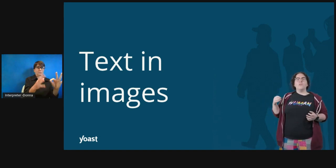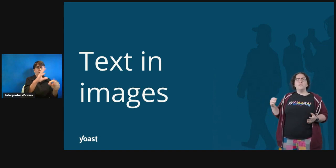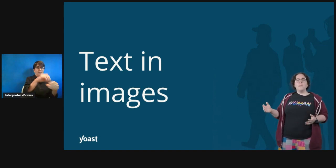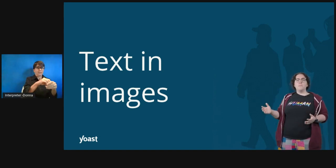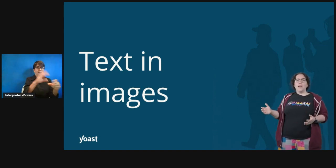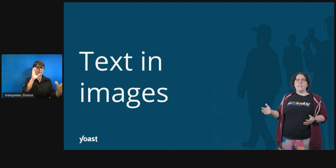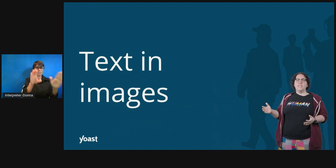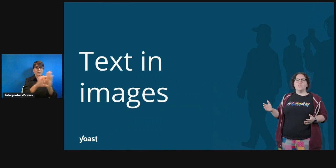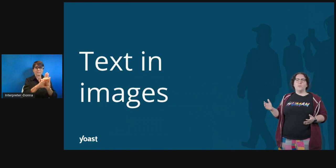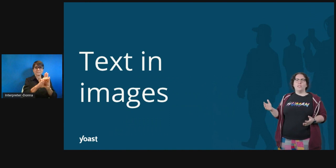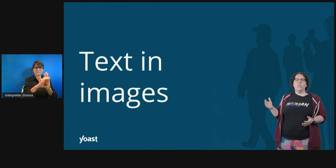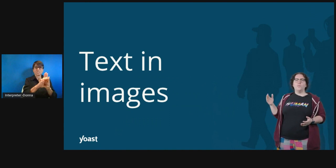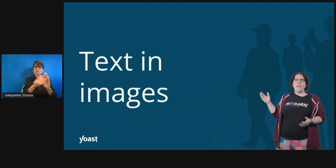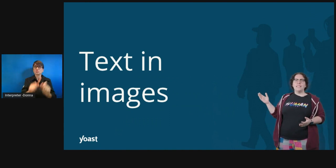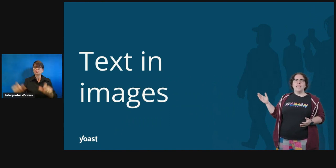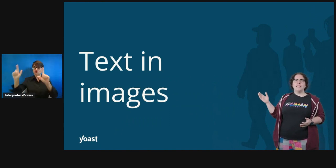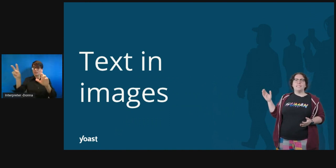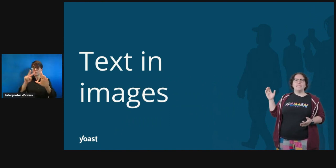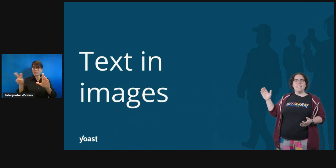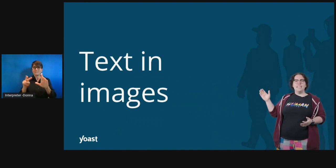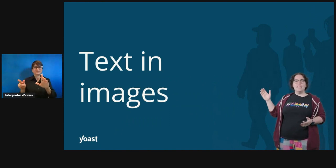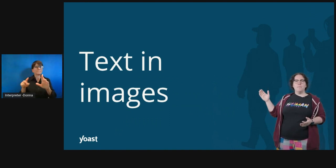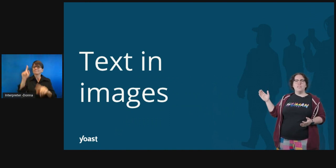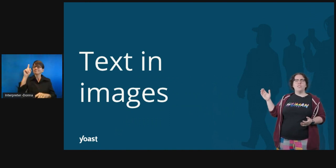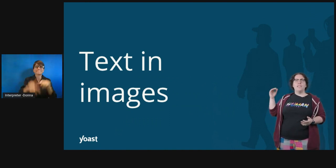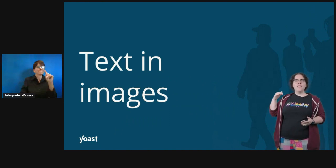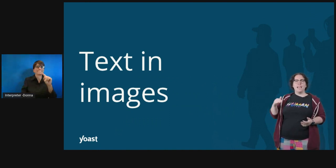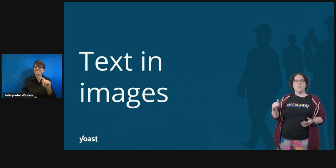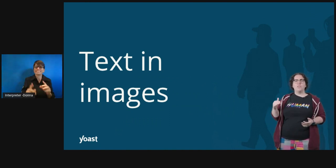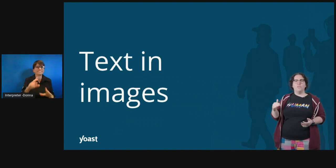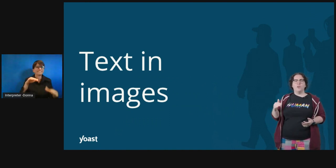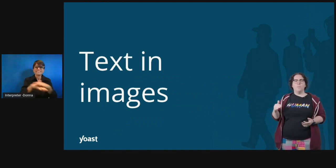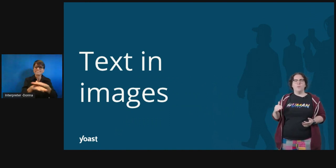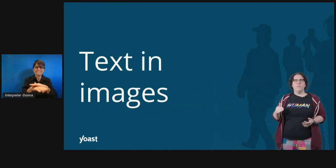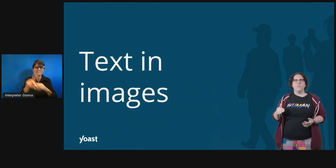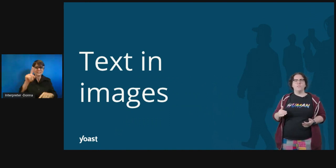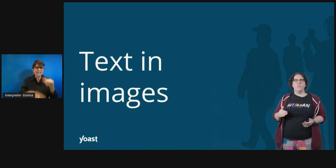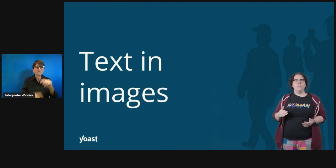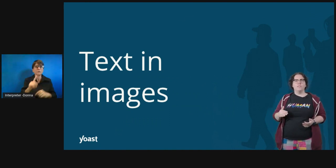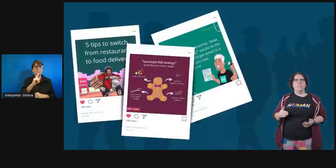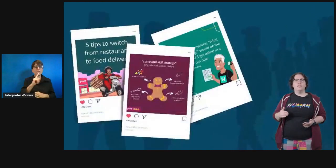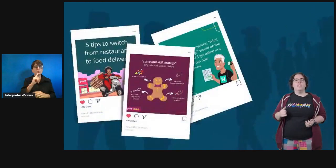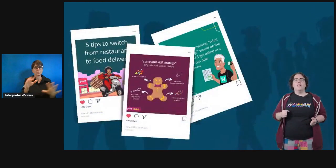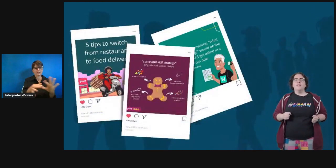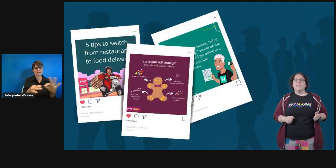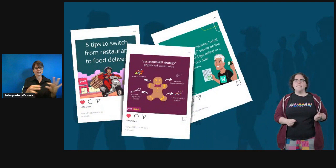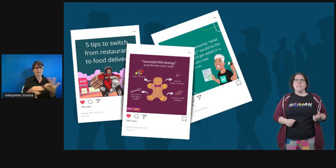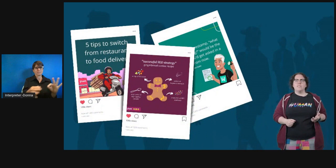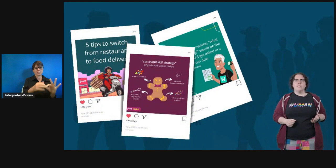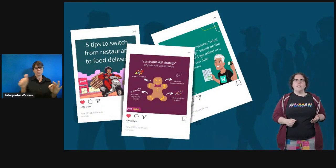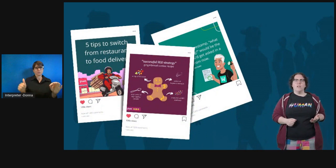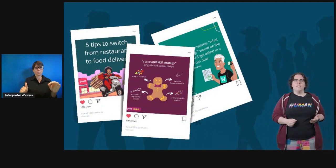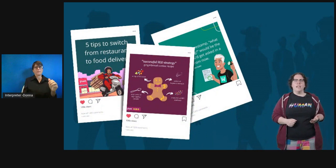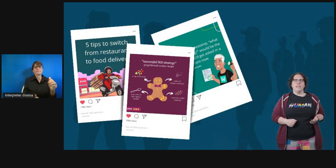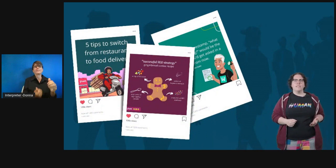It's best practice to include that text that’s in the image in the caption of your post. Next, let’s consider alt text.